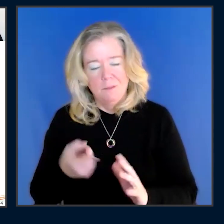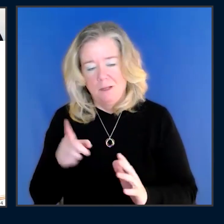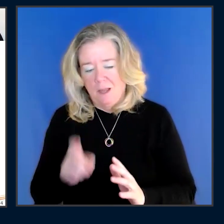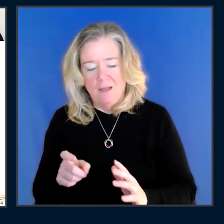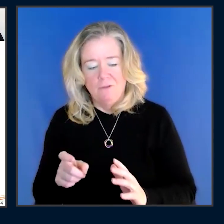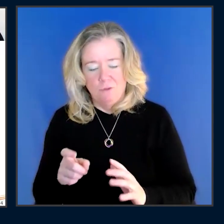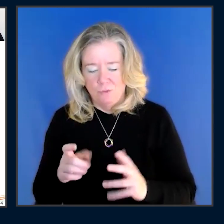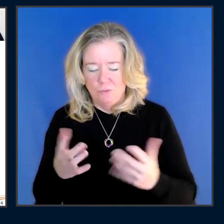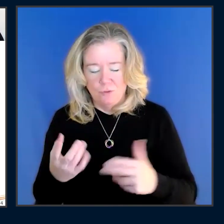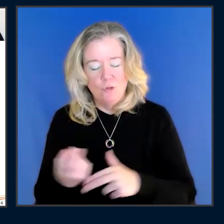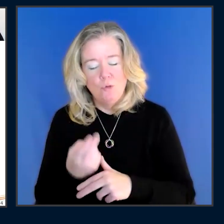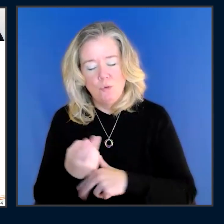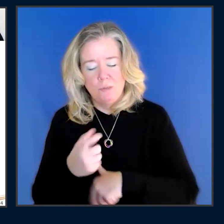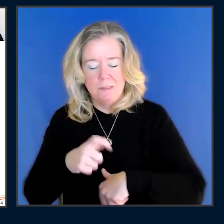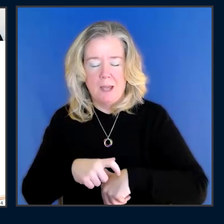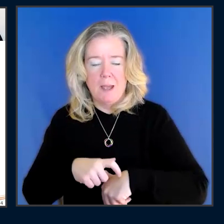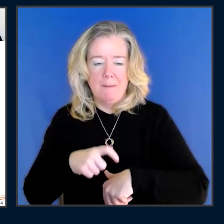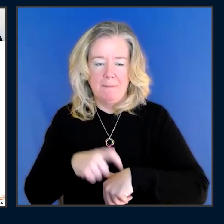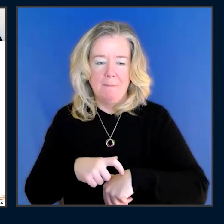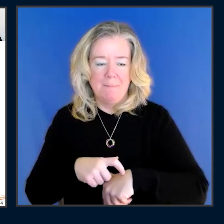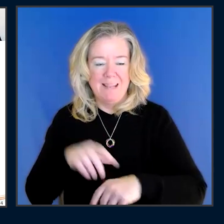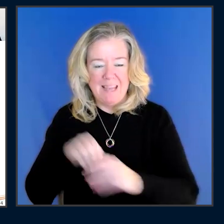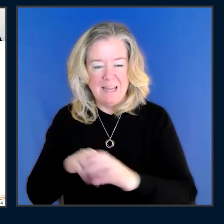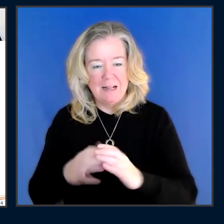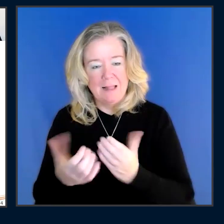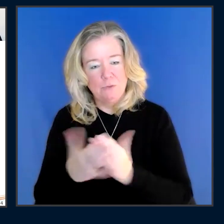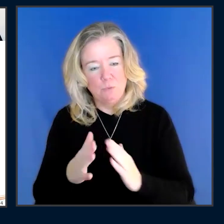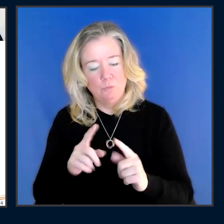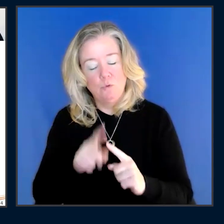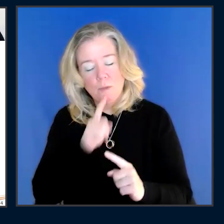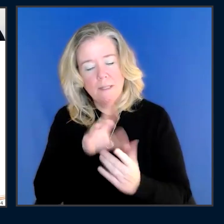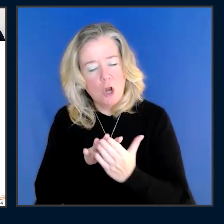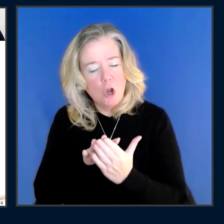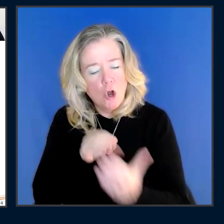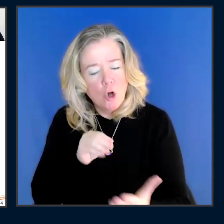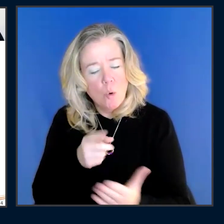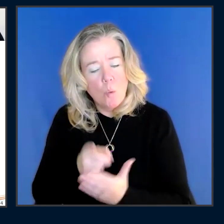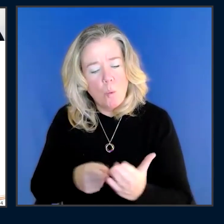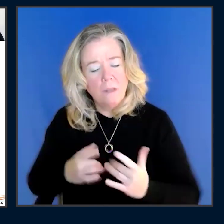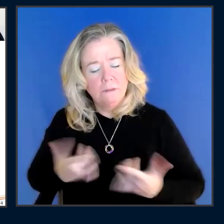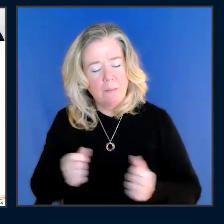Sometimes we have to-- to use some time in the classroom to really learn